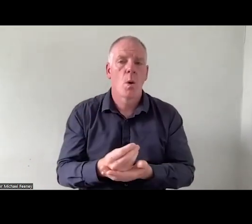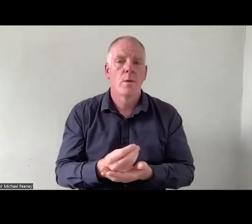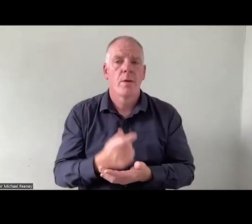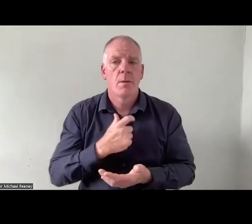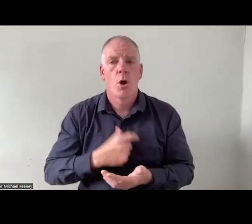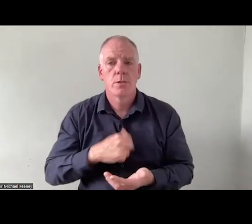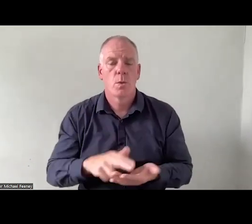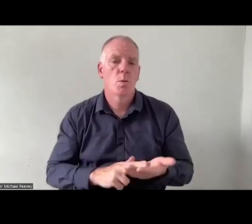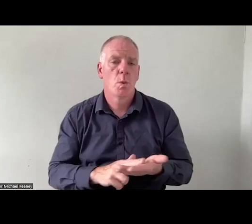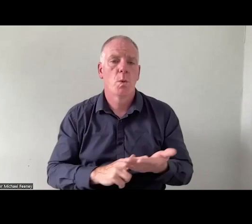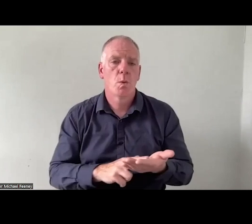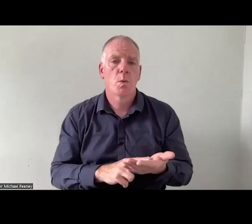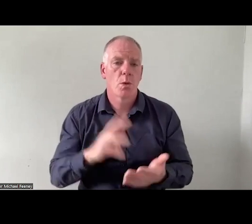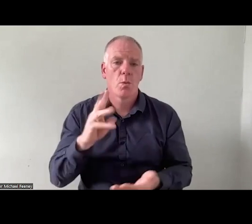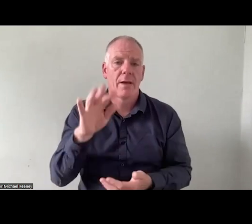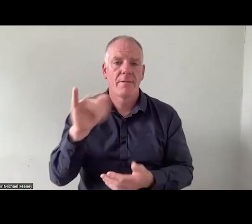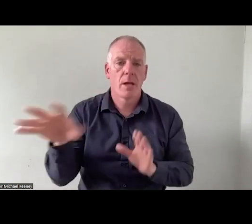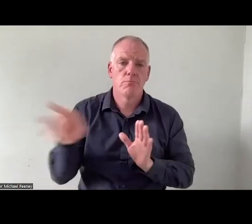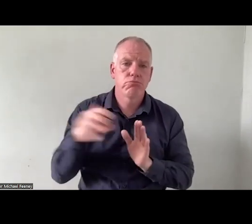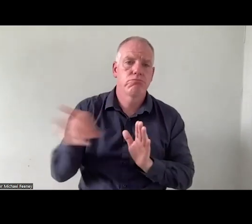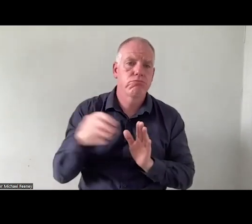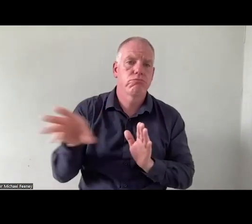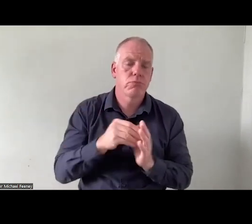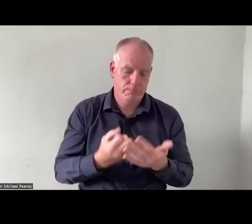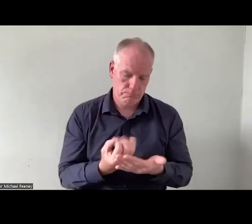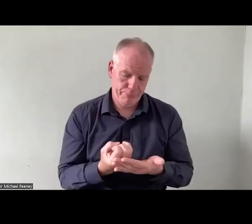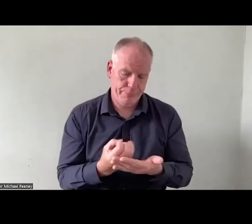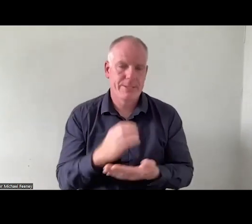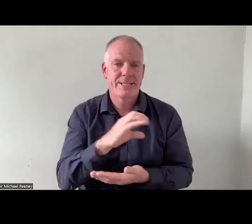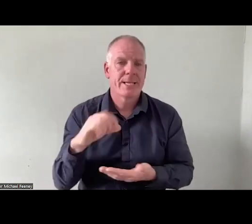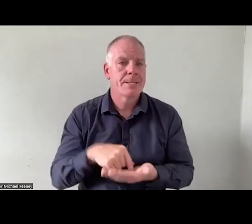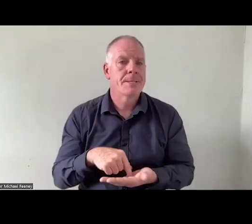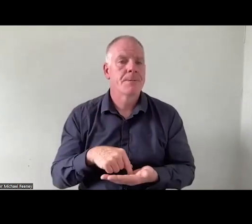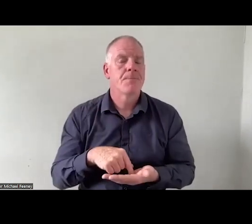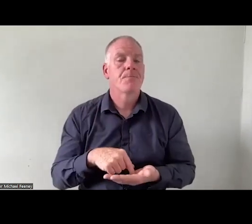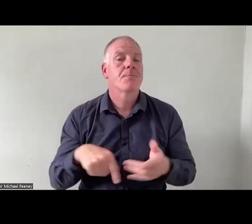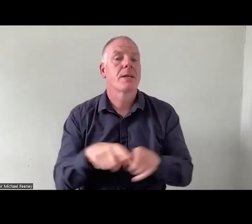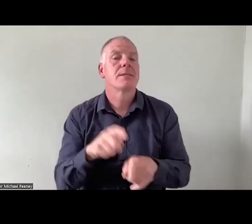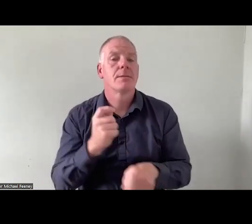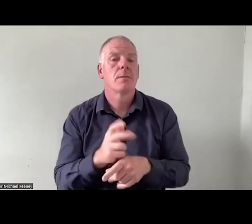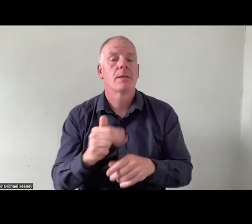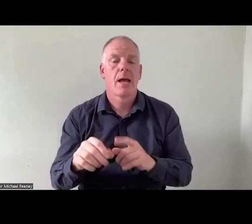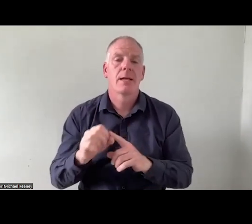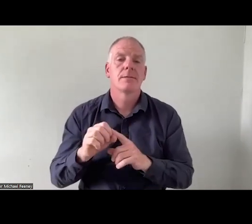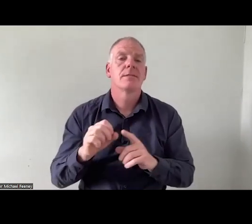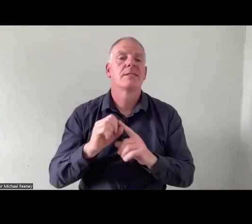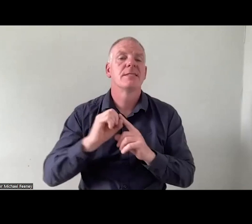to wirelessly receive captions, and we can also now output to smart caption glasses.